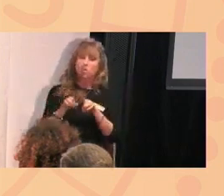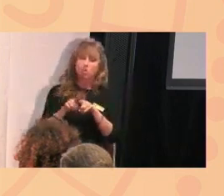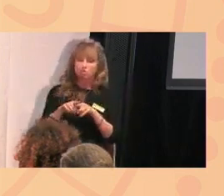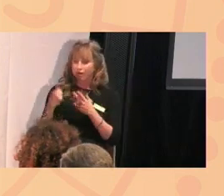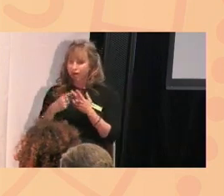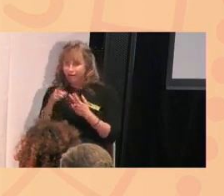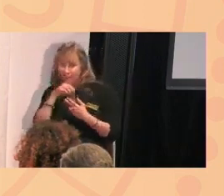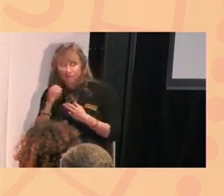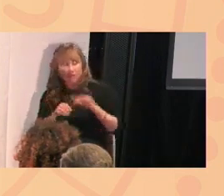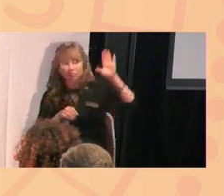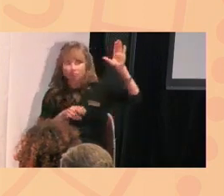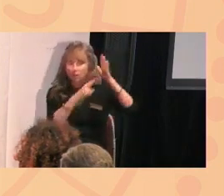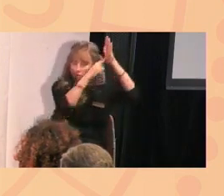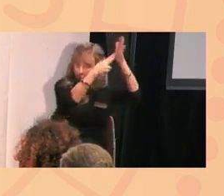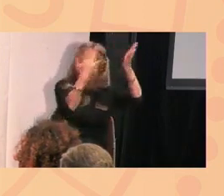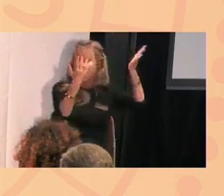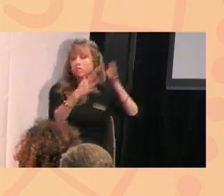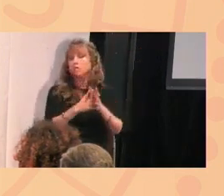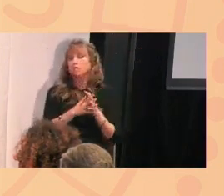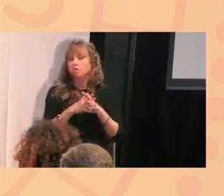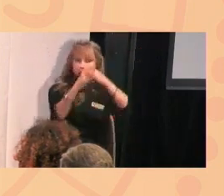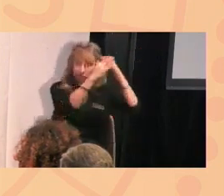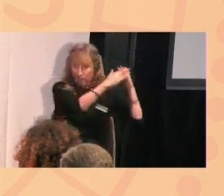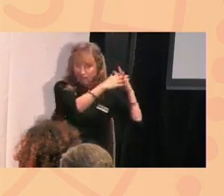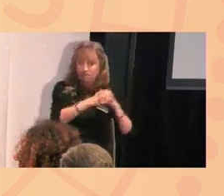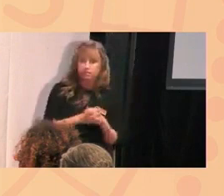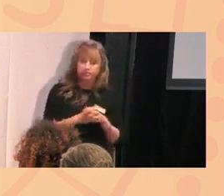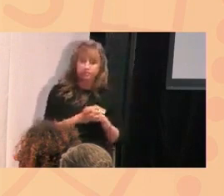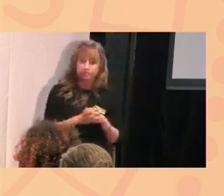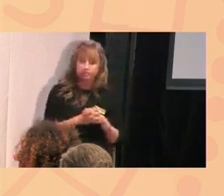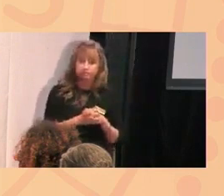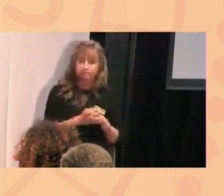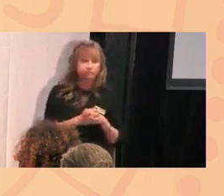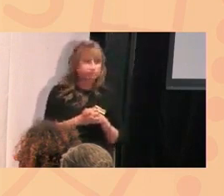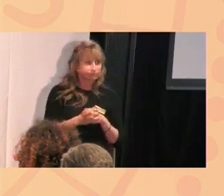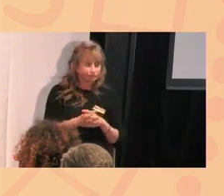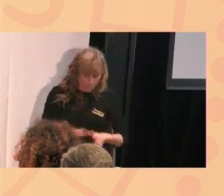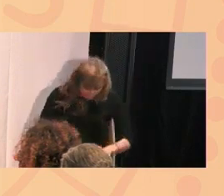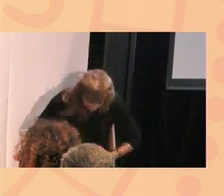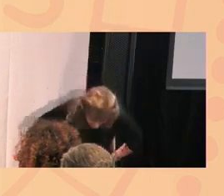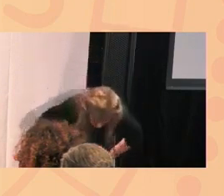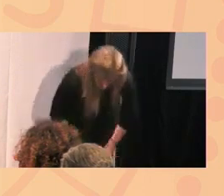Gordon Bennett and so on. Judy Watson, They were all in that show as well